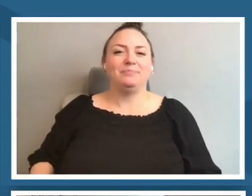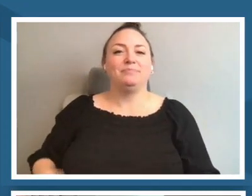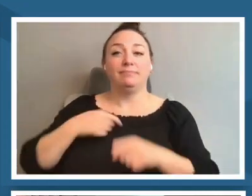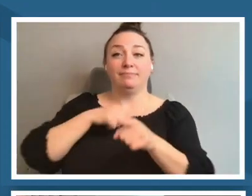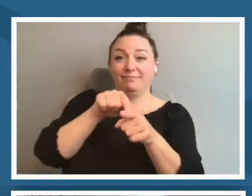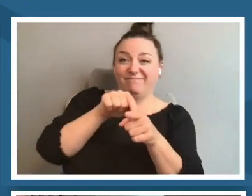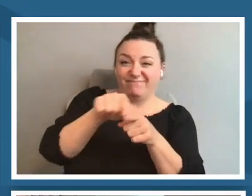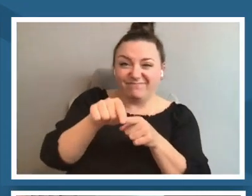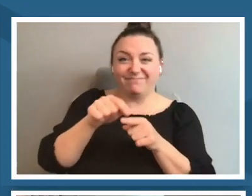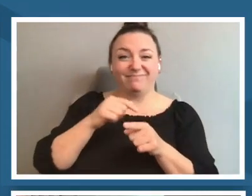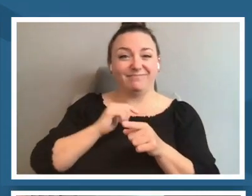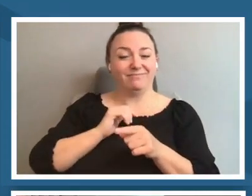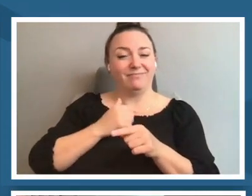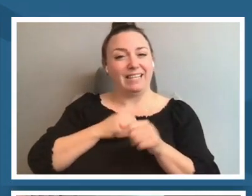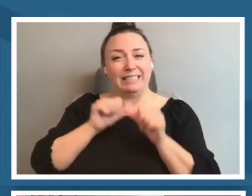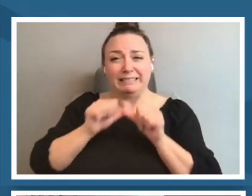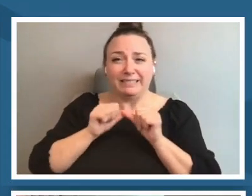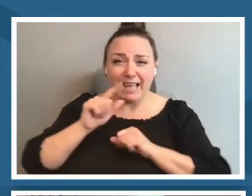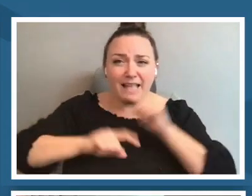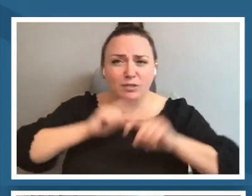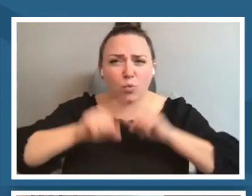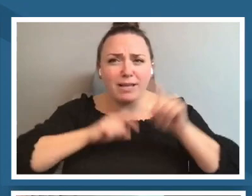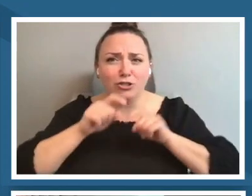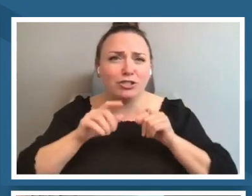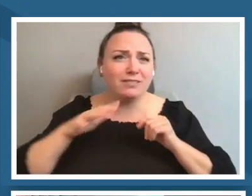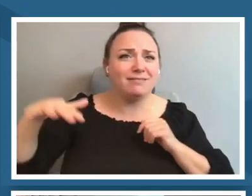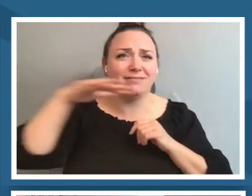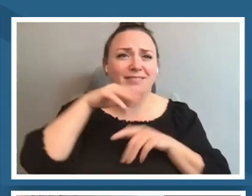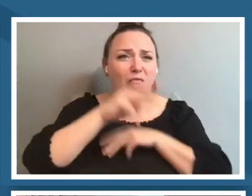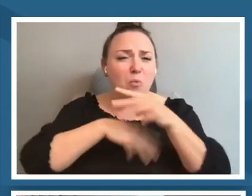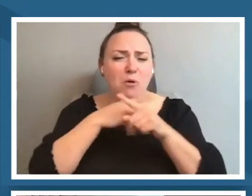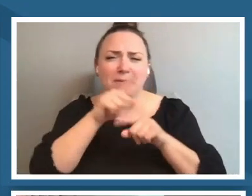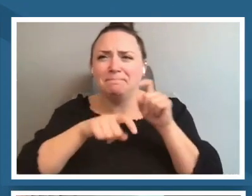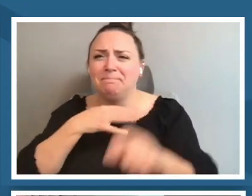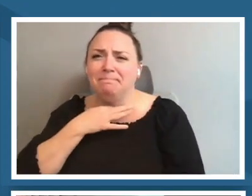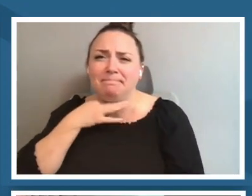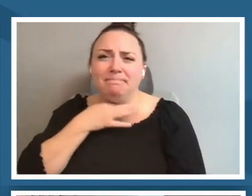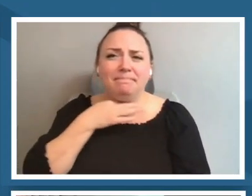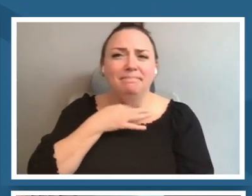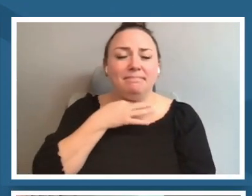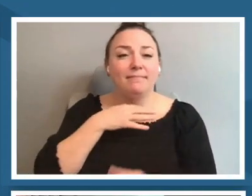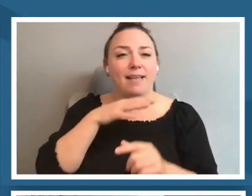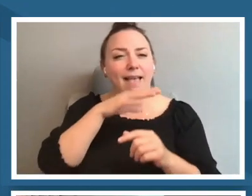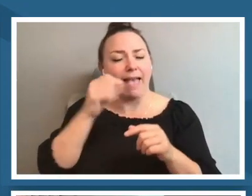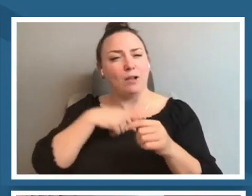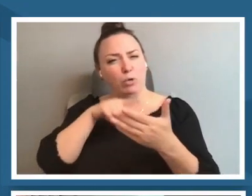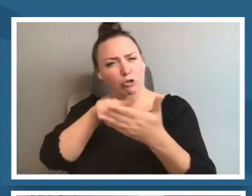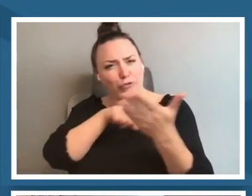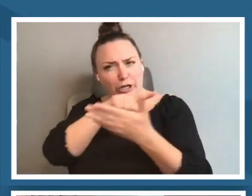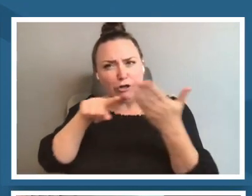questions of the world and does so in a critical self manner